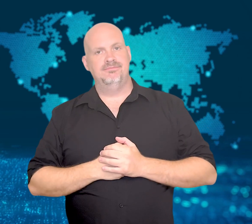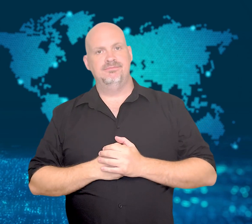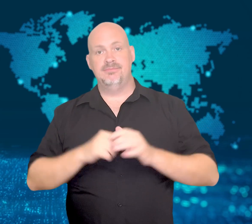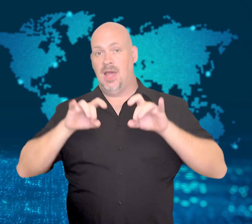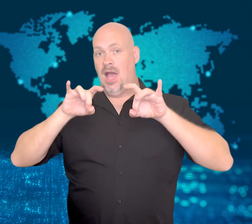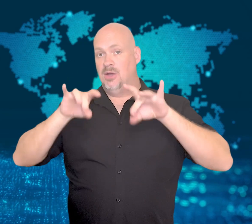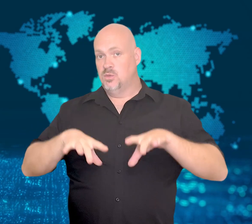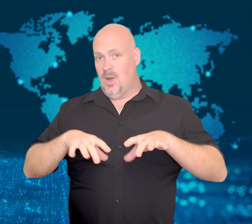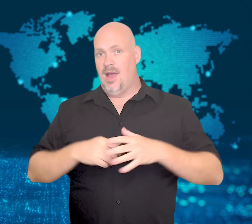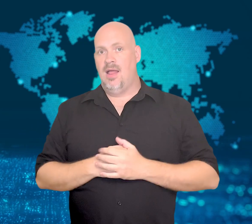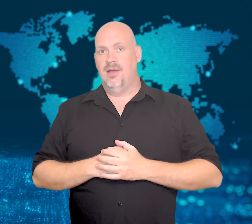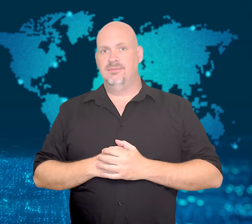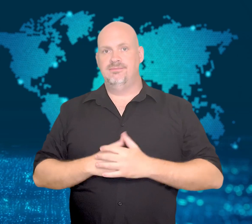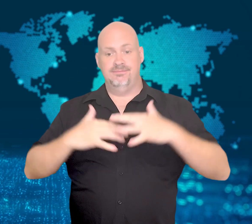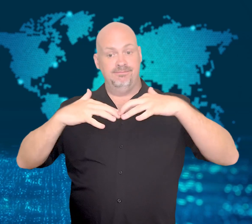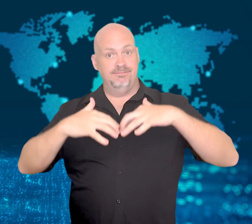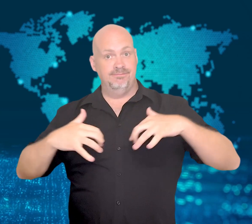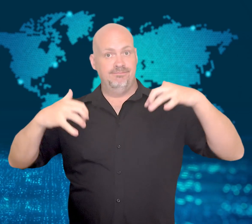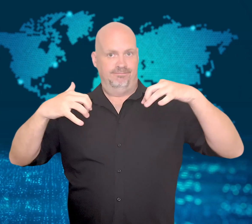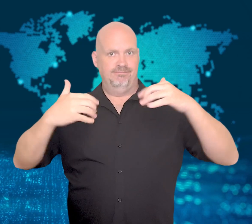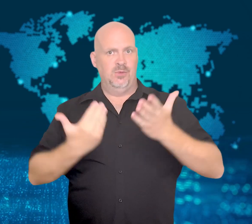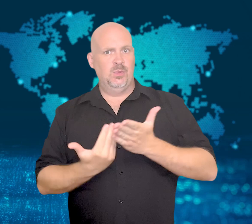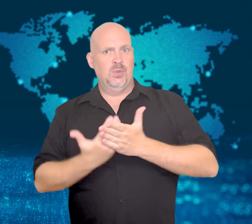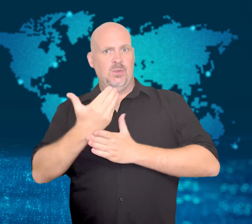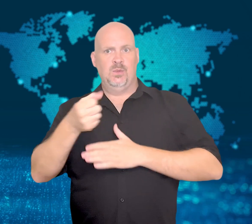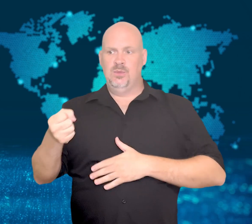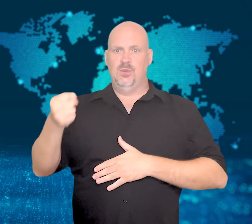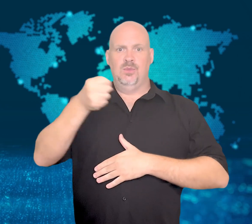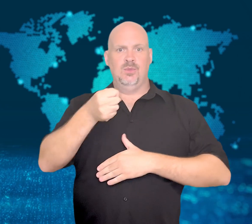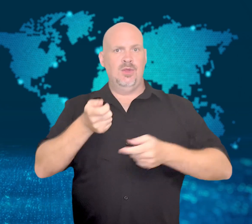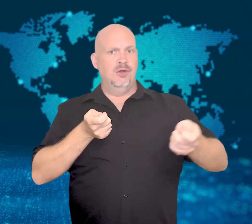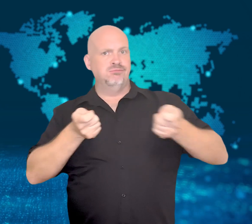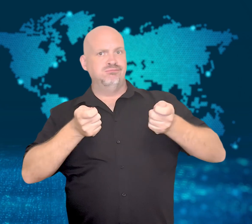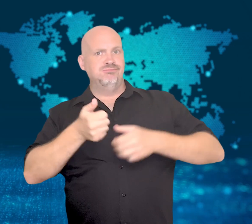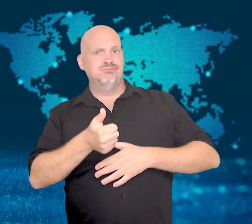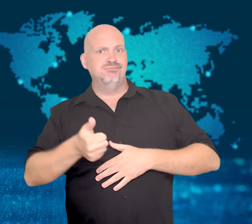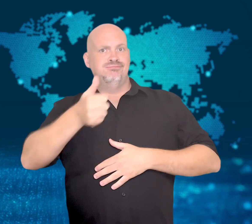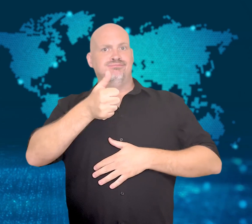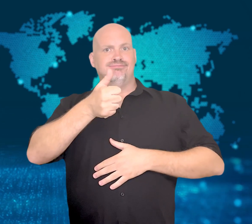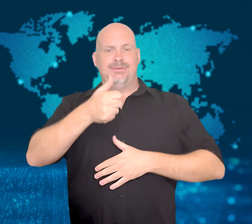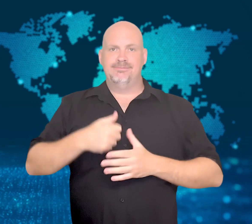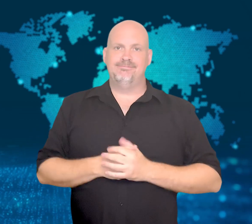New Prime Minister.